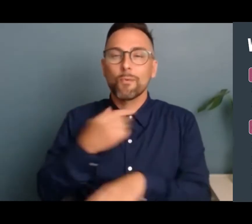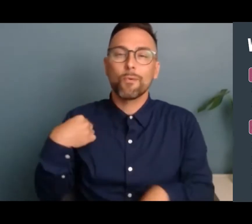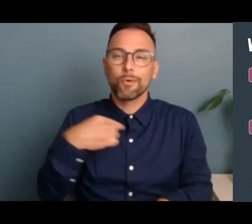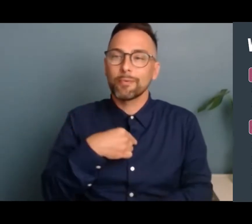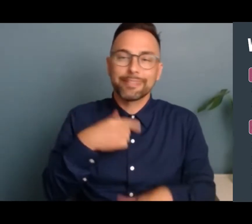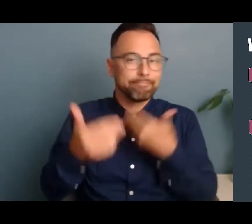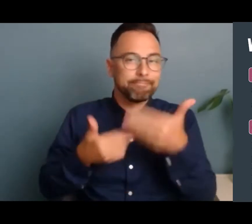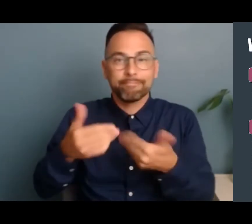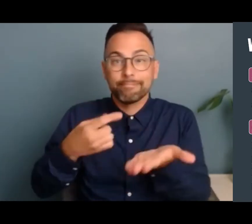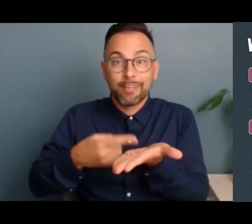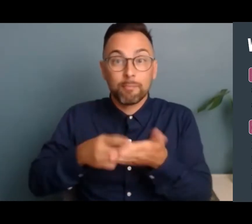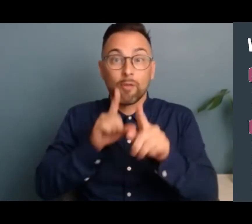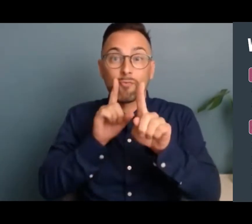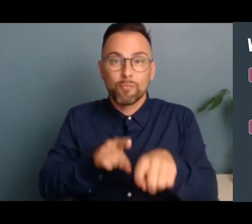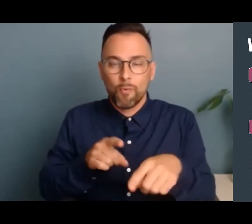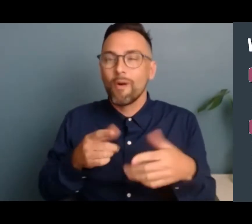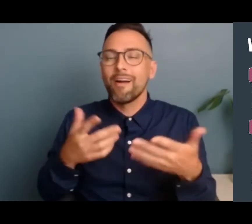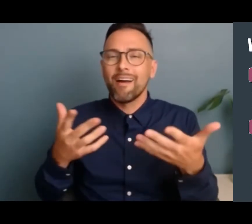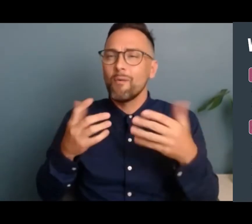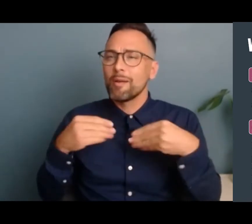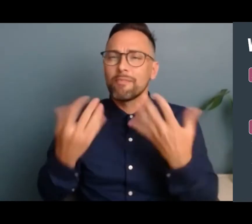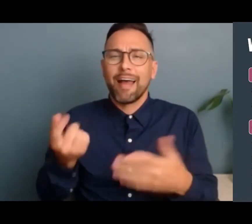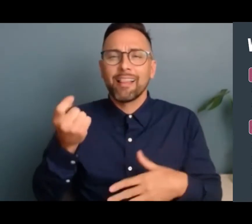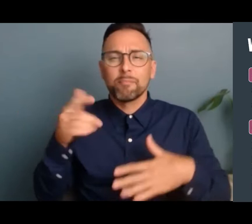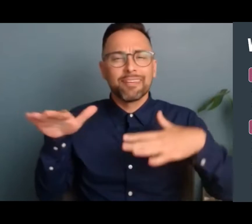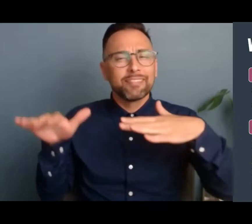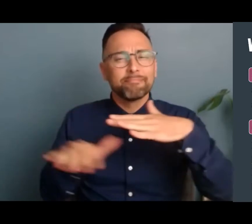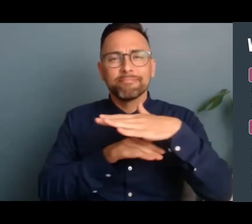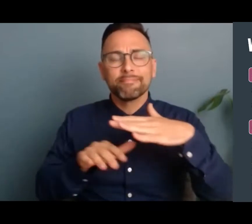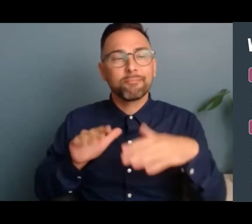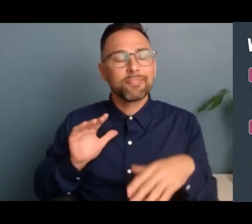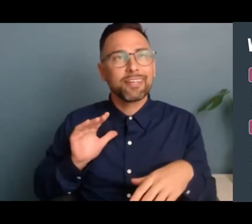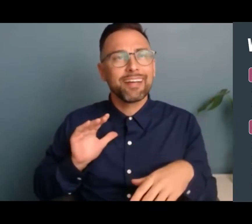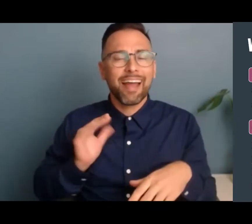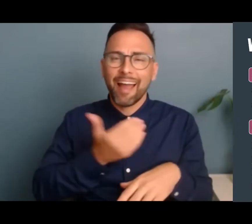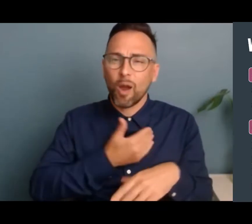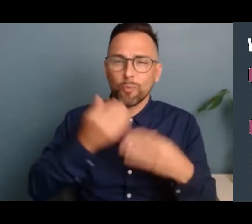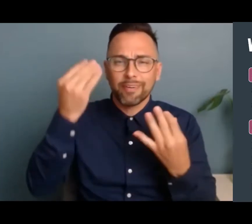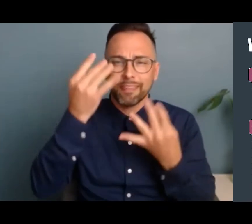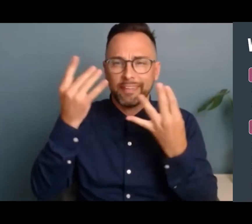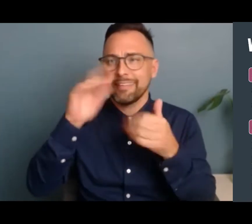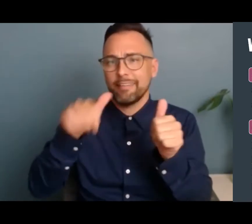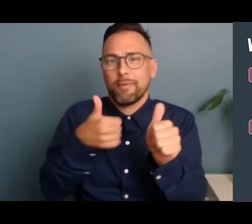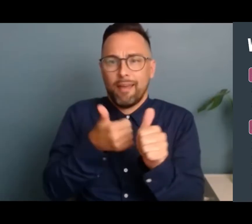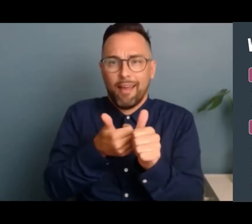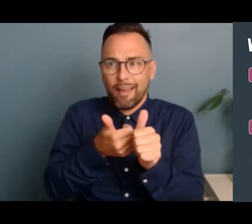Before we get going in our conversation about the report, I want to give some underlying information on our thinking